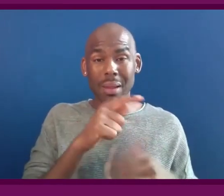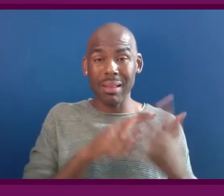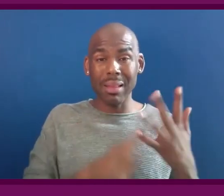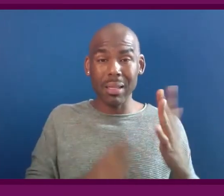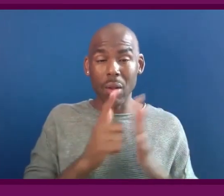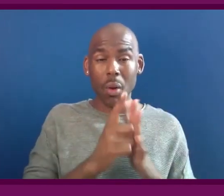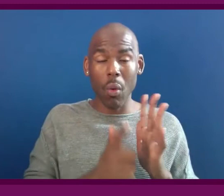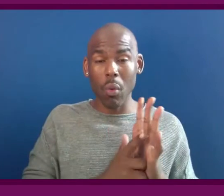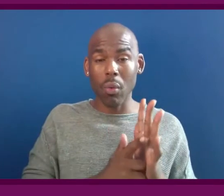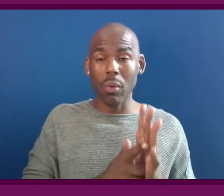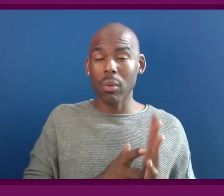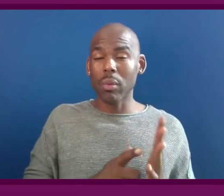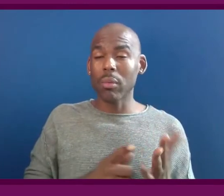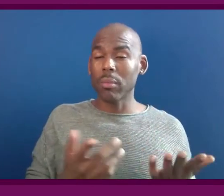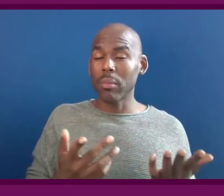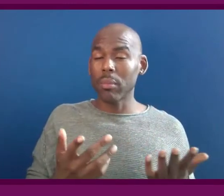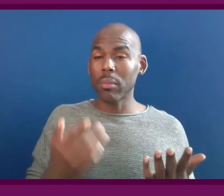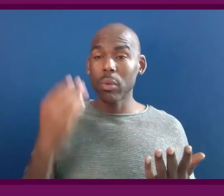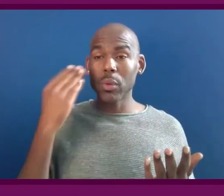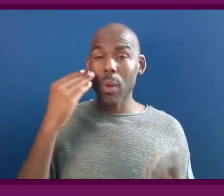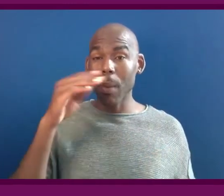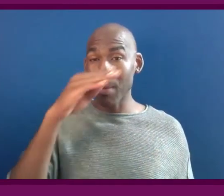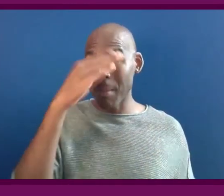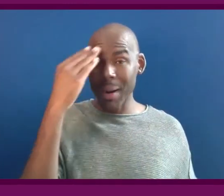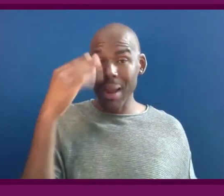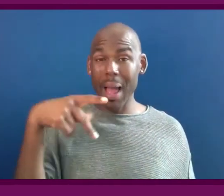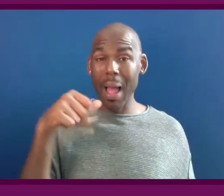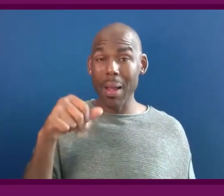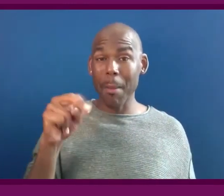I think of a Bradley Lomax, for example, the Black Panther.